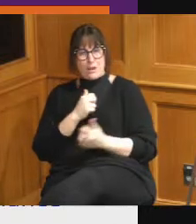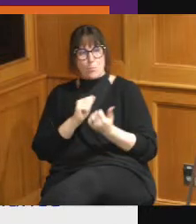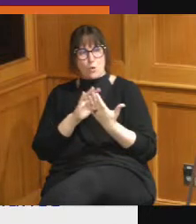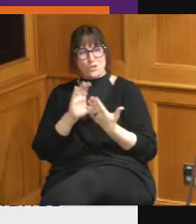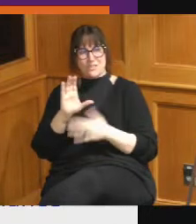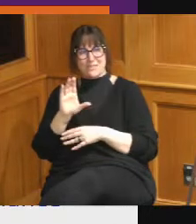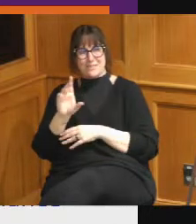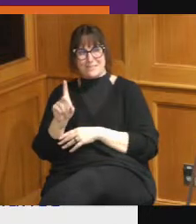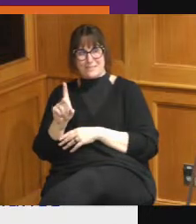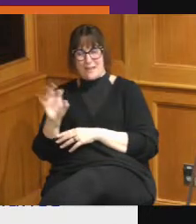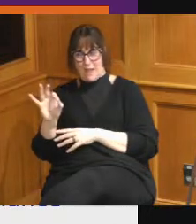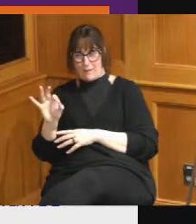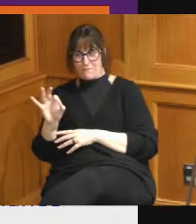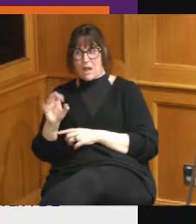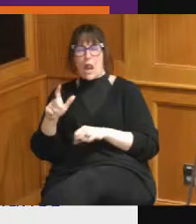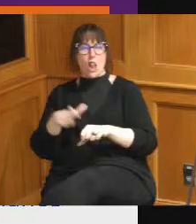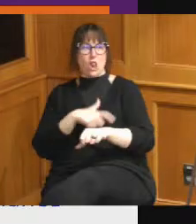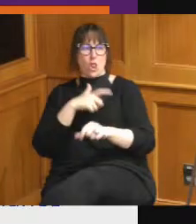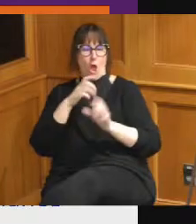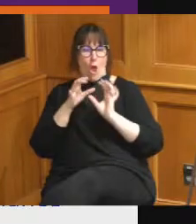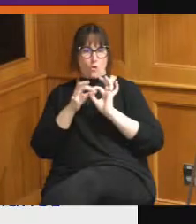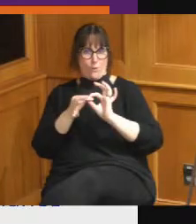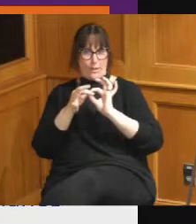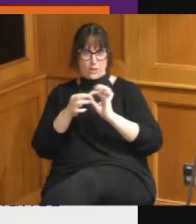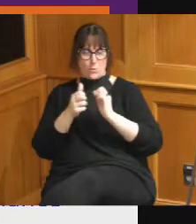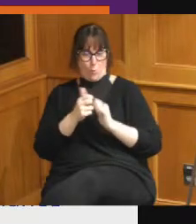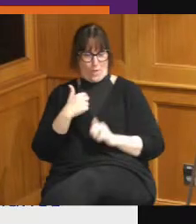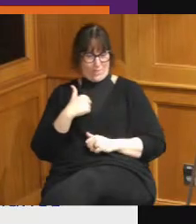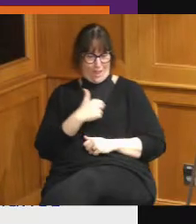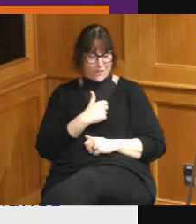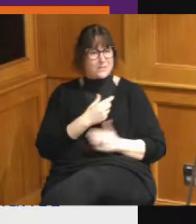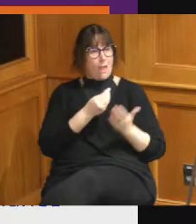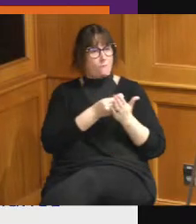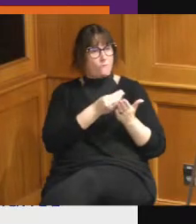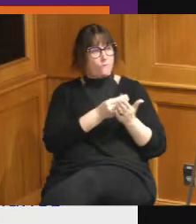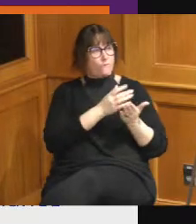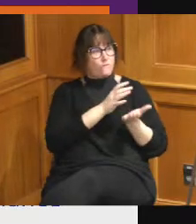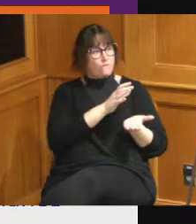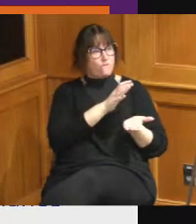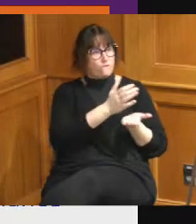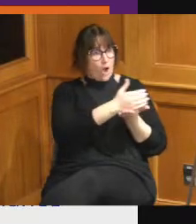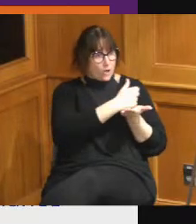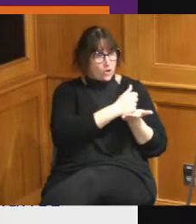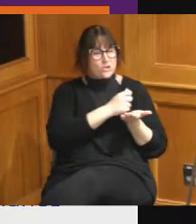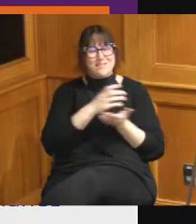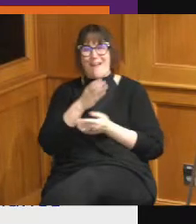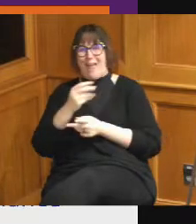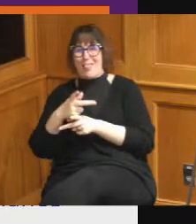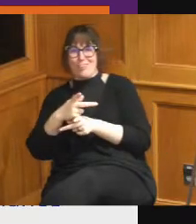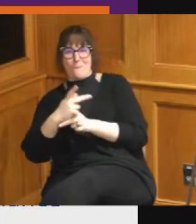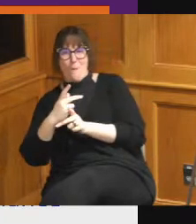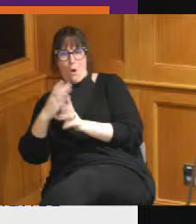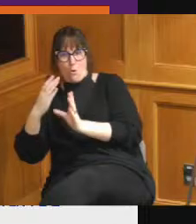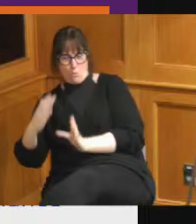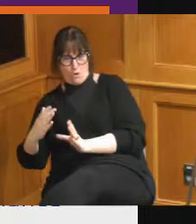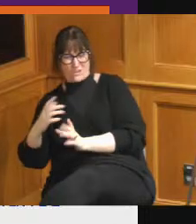should really have long-term relationships with the people we work with both our funders but also probably the most importantly the borrowers and particularly the smaller